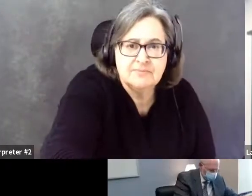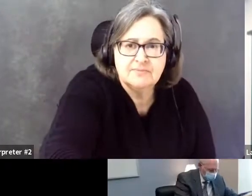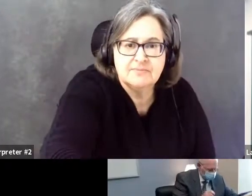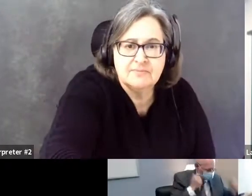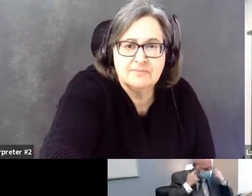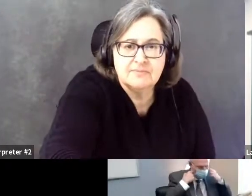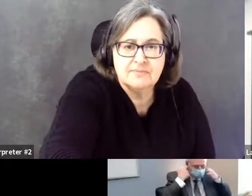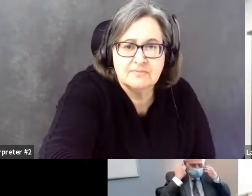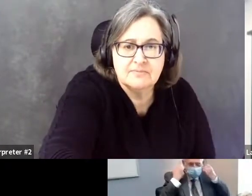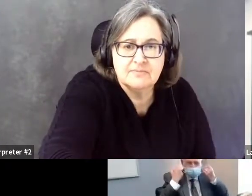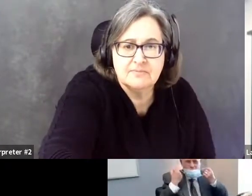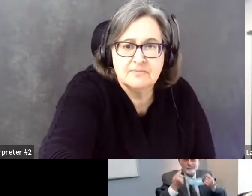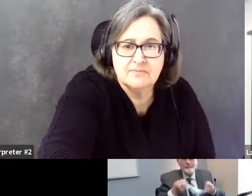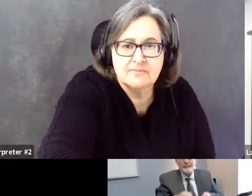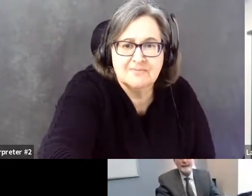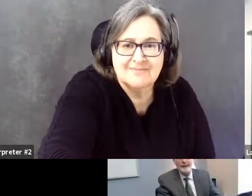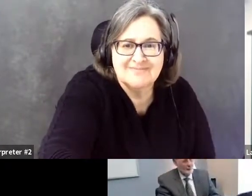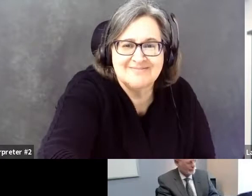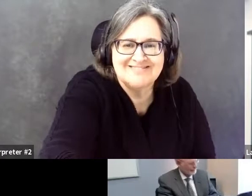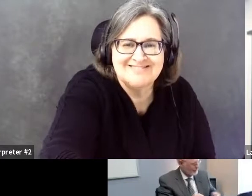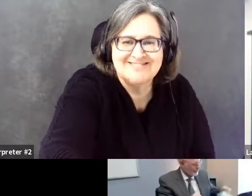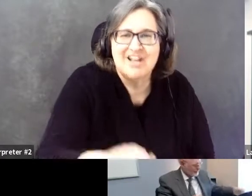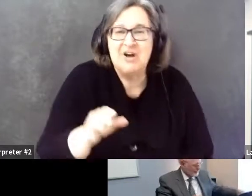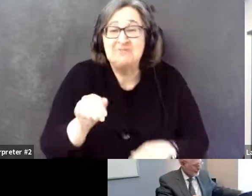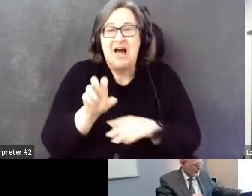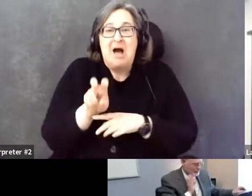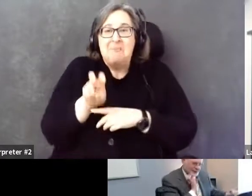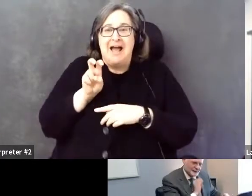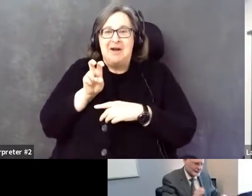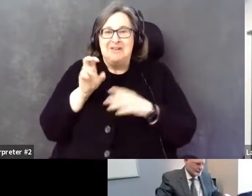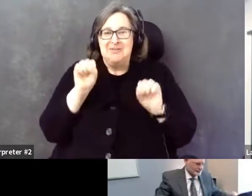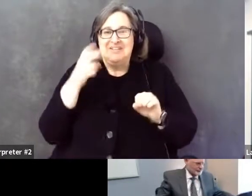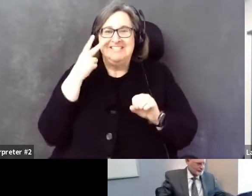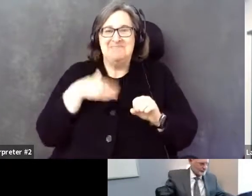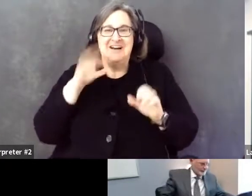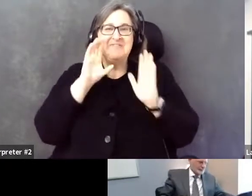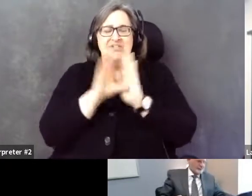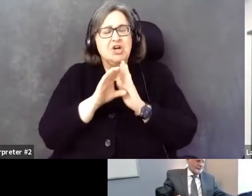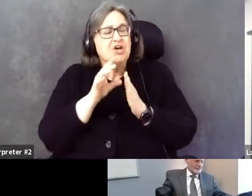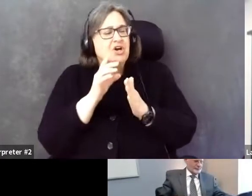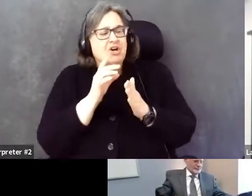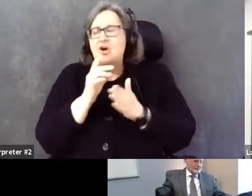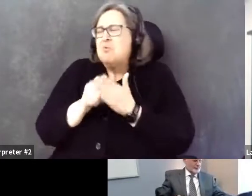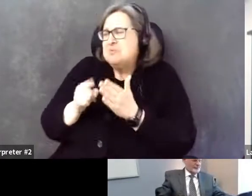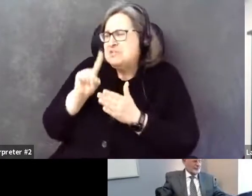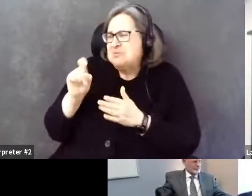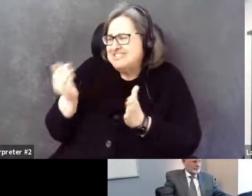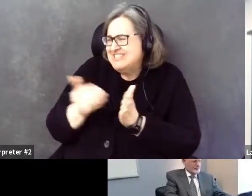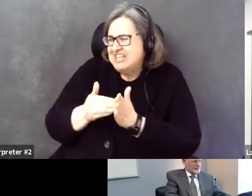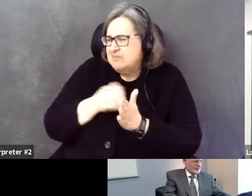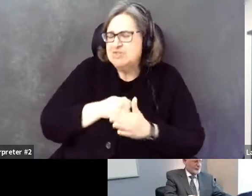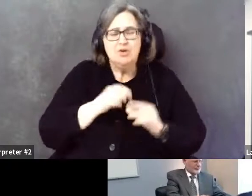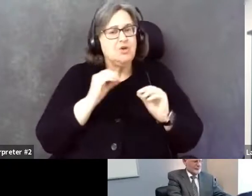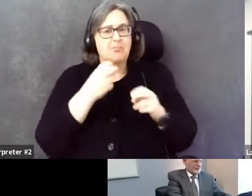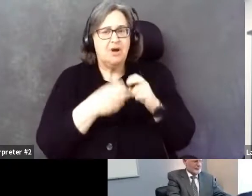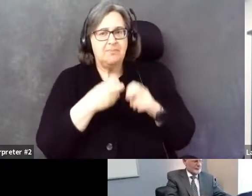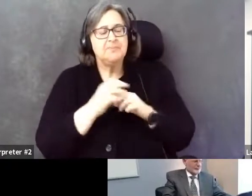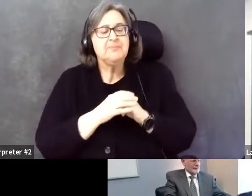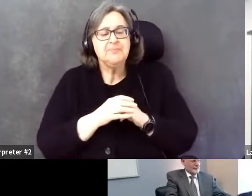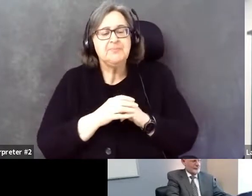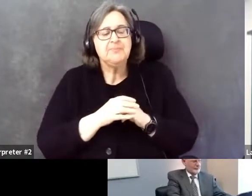Absolutely. What was the question again?